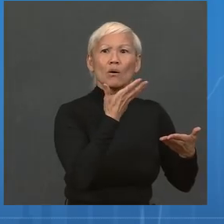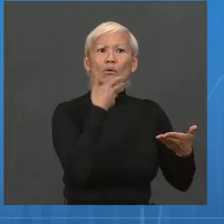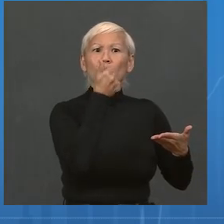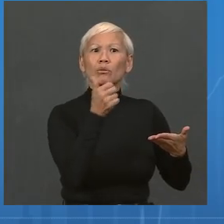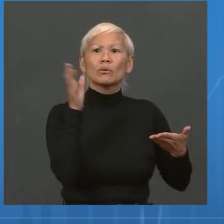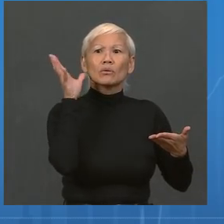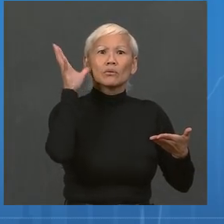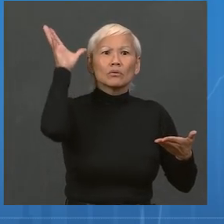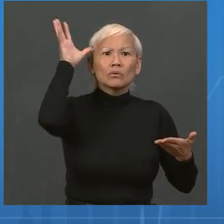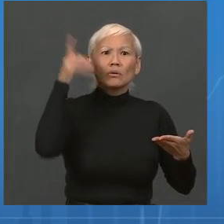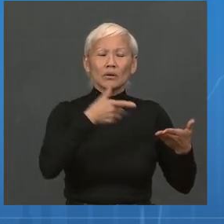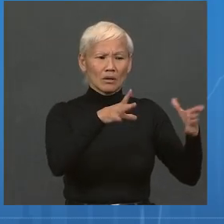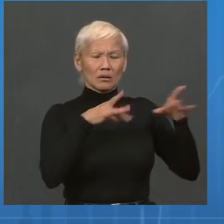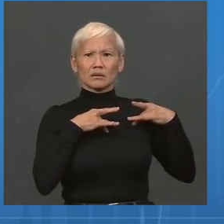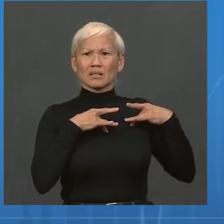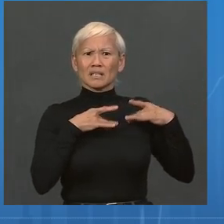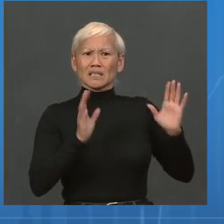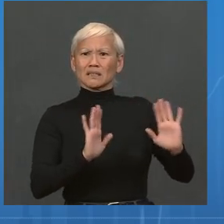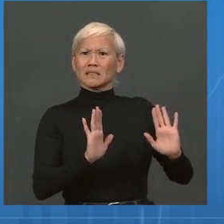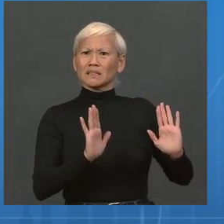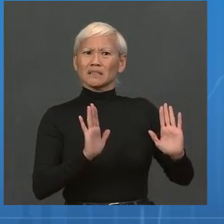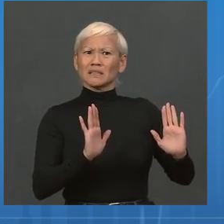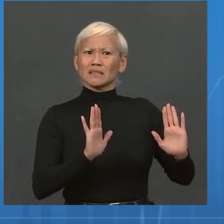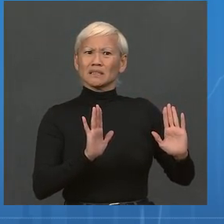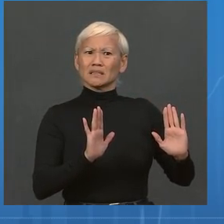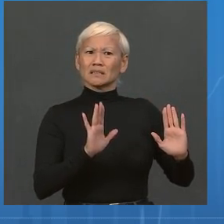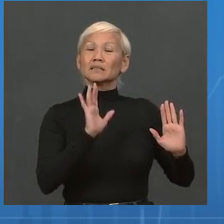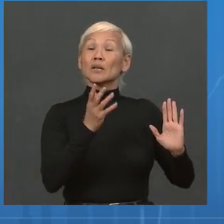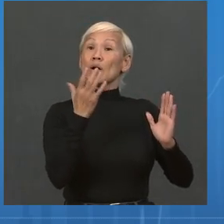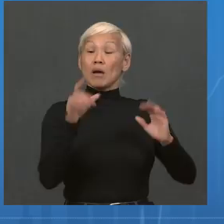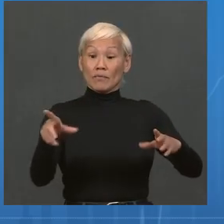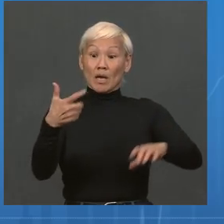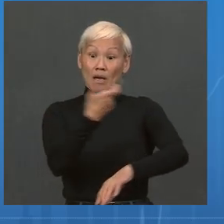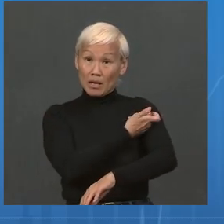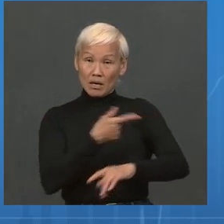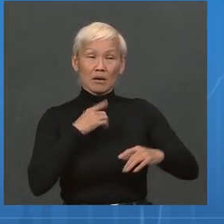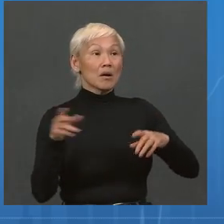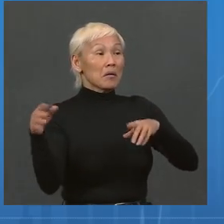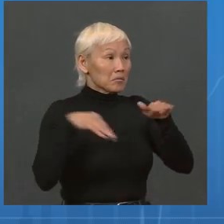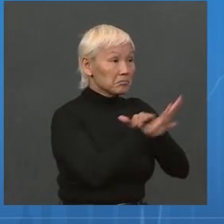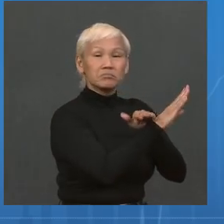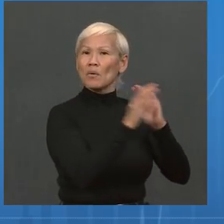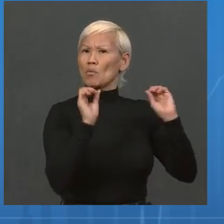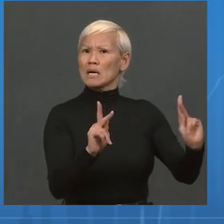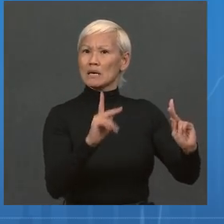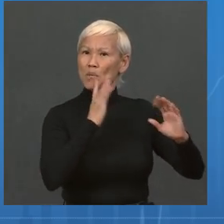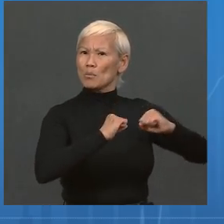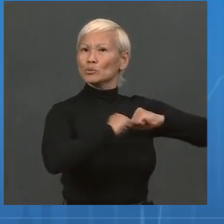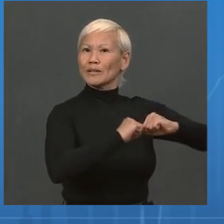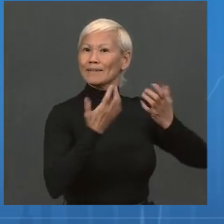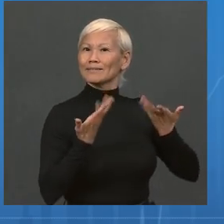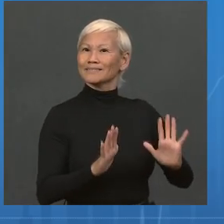While we celebrate this important milestone today, I want to recognize the over 700 children